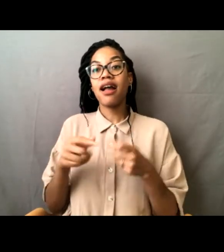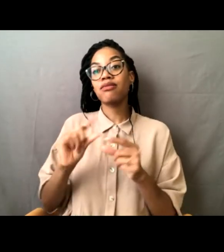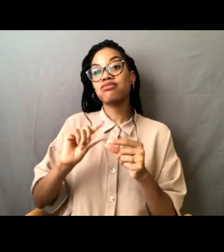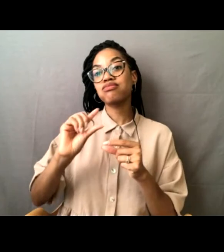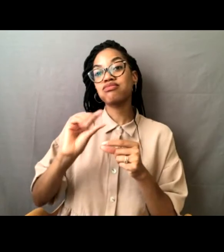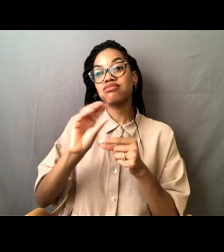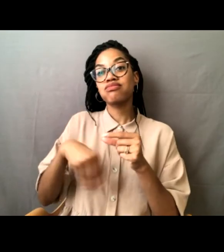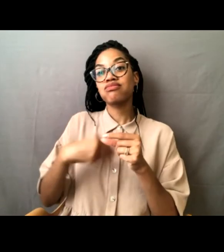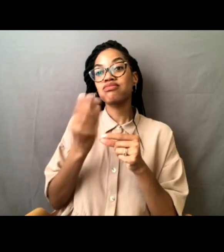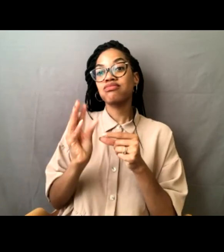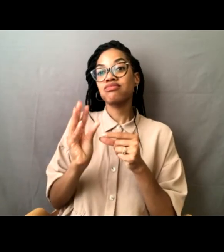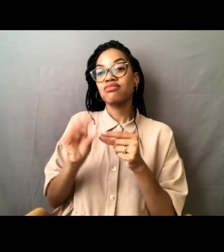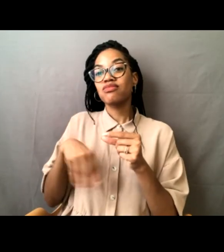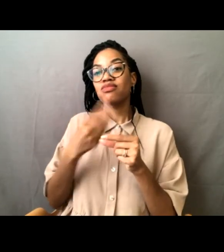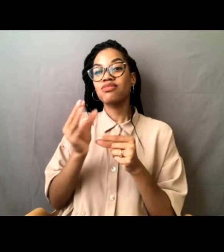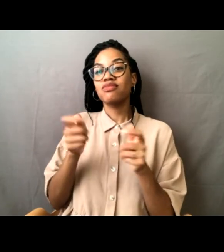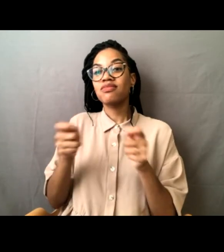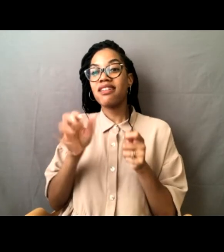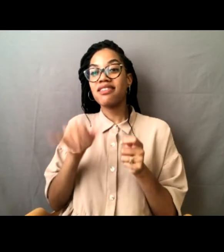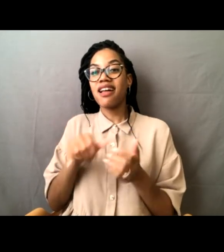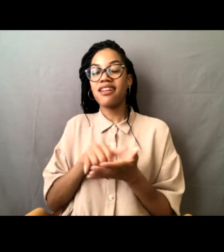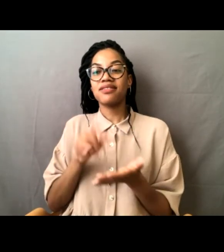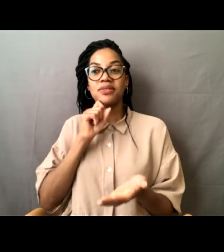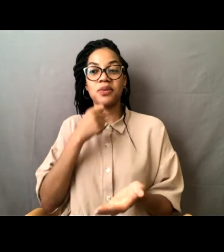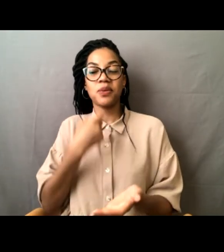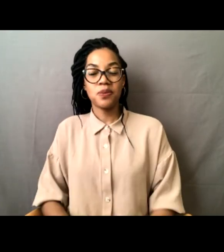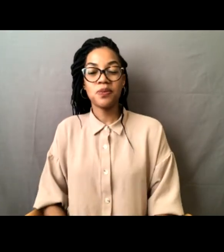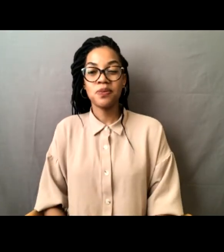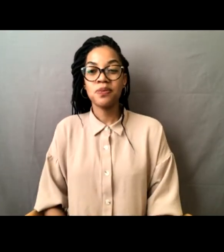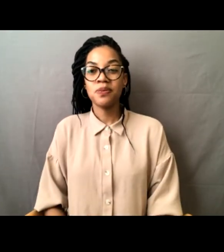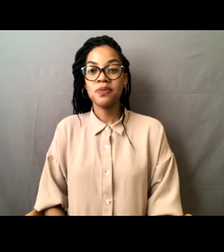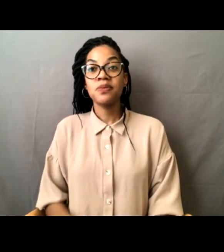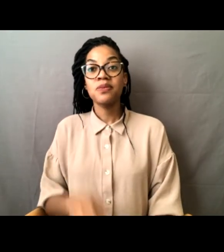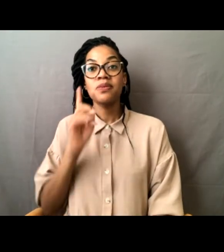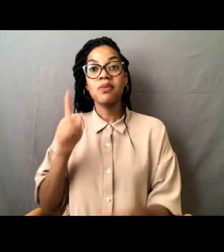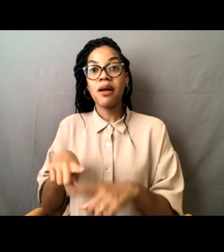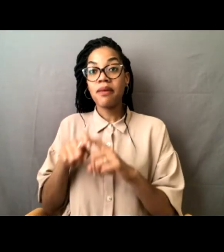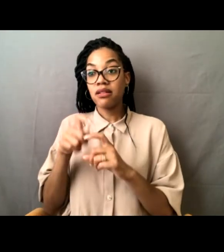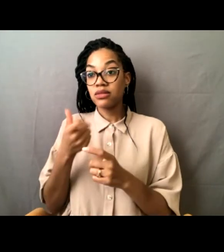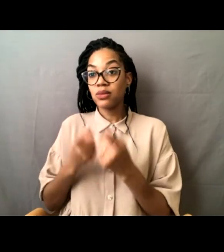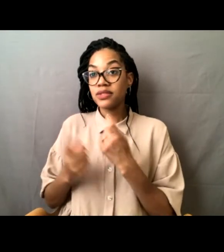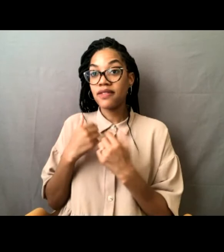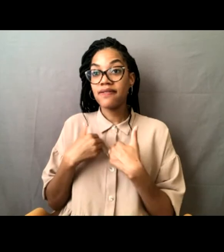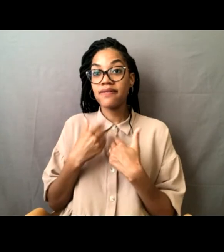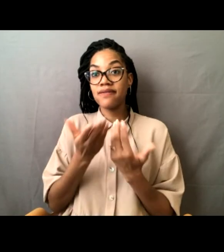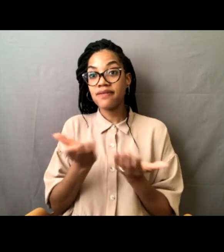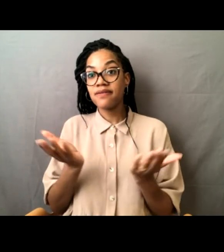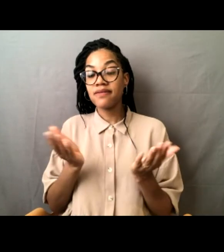can be a career, which is kind of neat. I'll pause and see if anyone has any other questions on the ROV front,